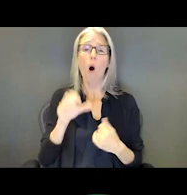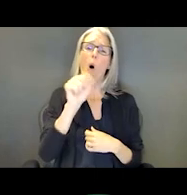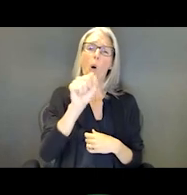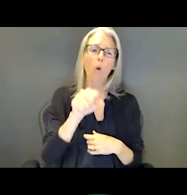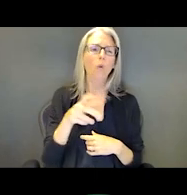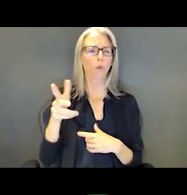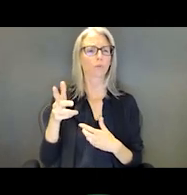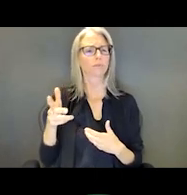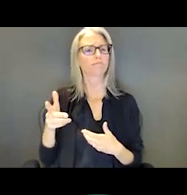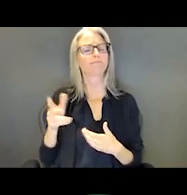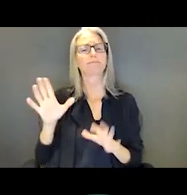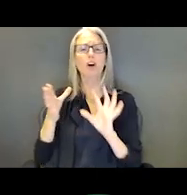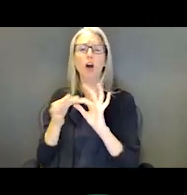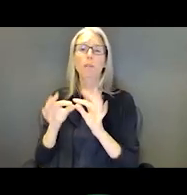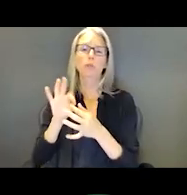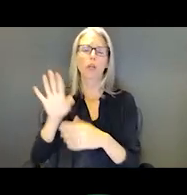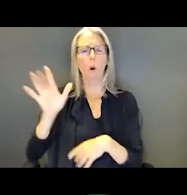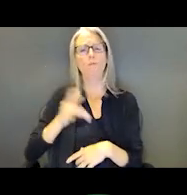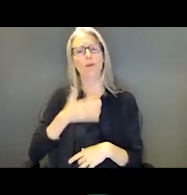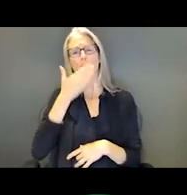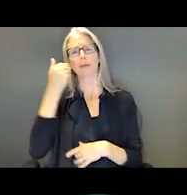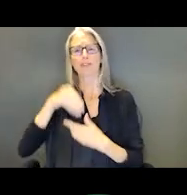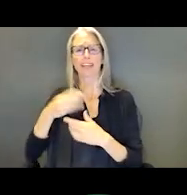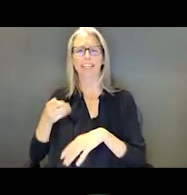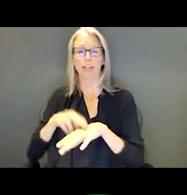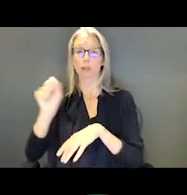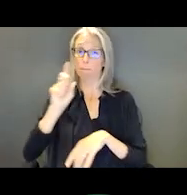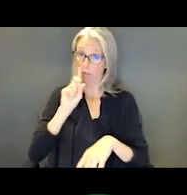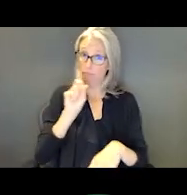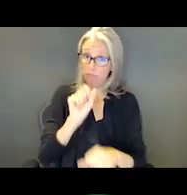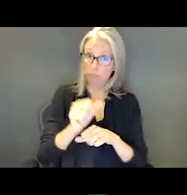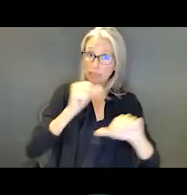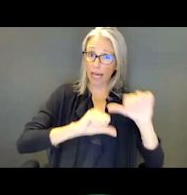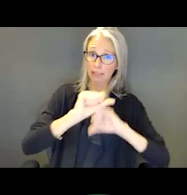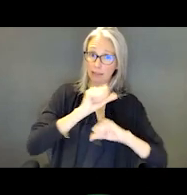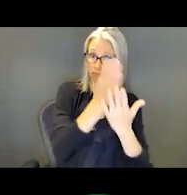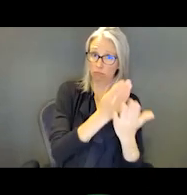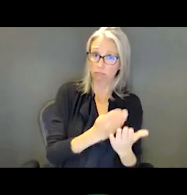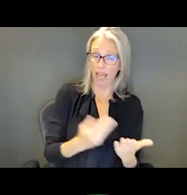Spending time in nature is and Again, how important it is that everyone has an opportunity